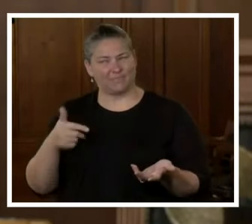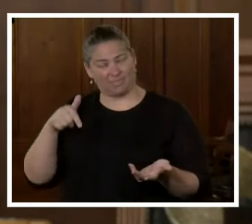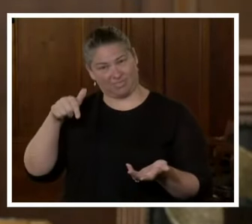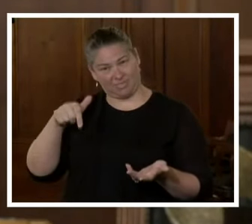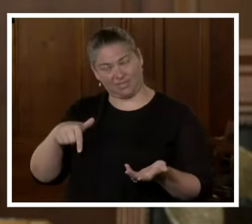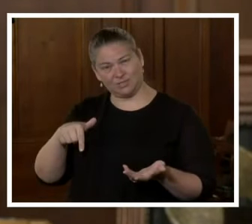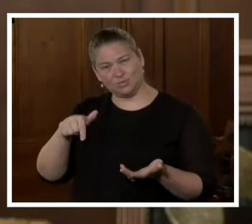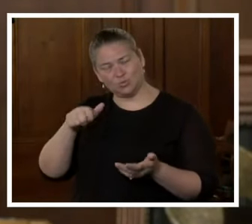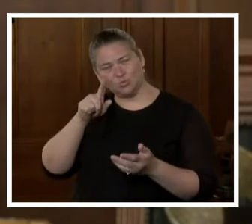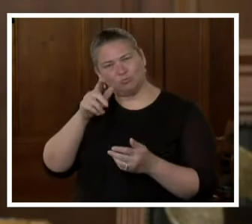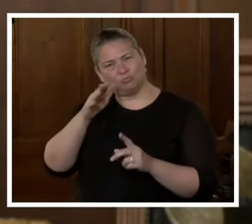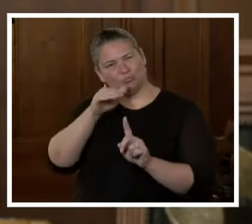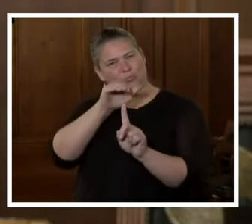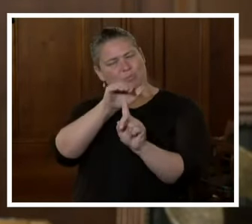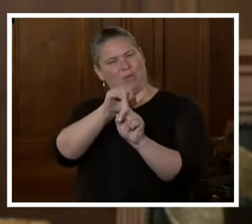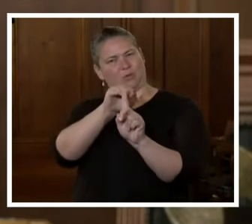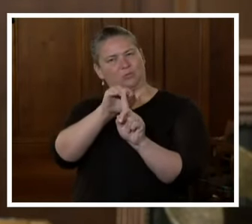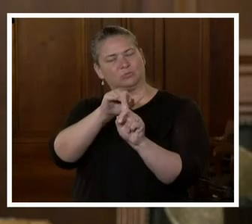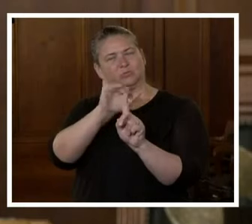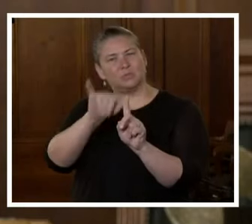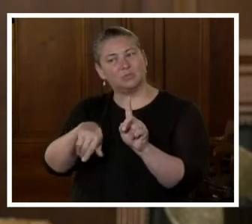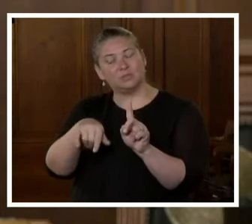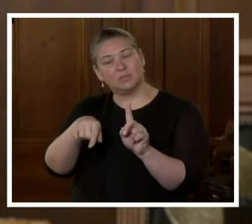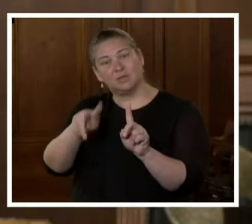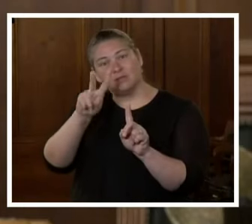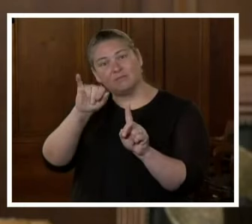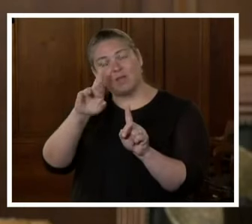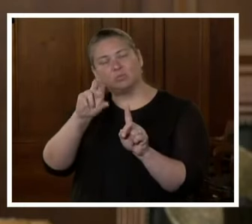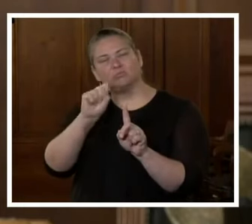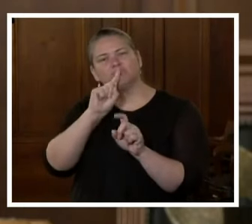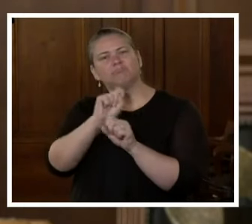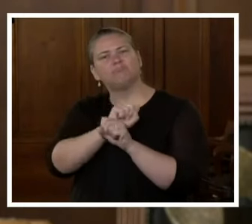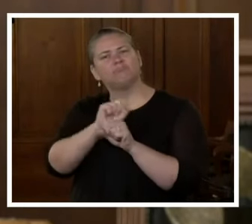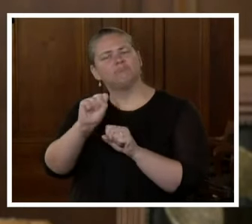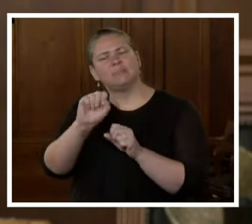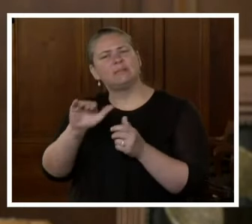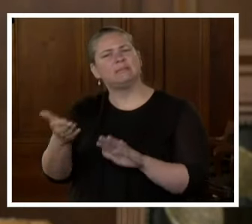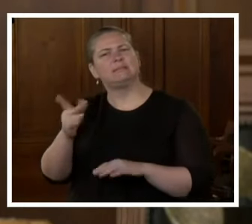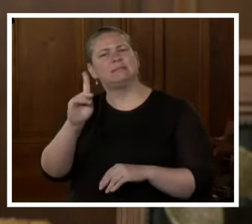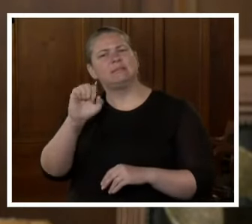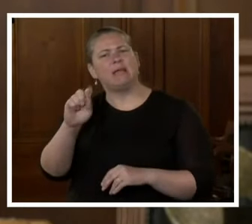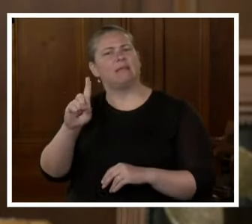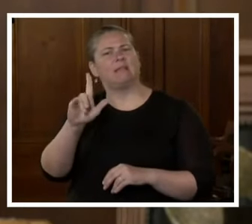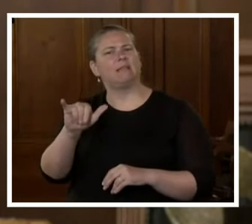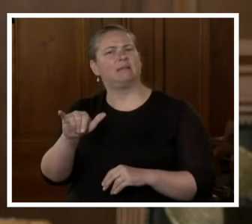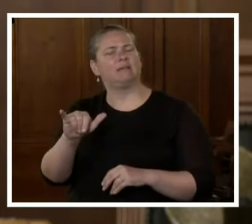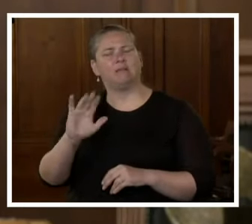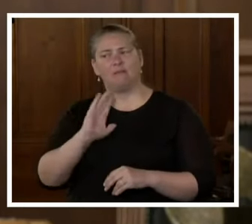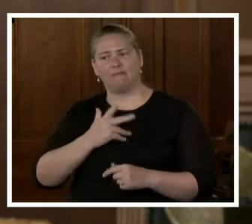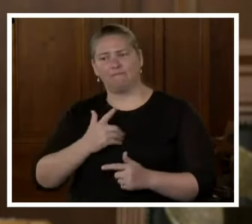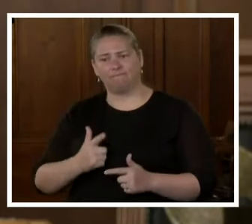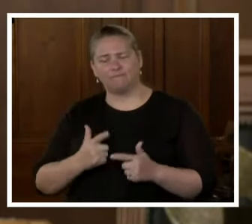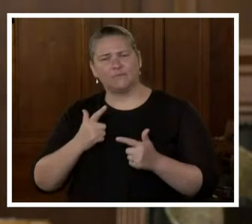OFFER IS ABOUT A COUPLE OF THE DEATHS THAT WE HAVE HAD HERE TODAY. THE GOVERNOR MENTIONED A